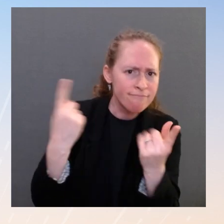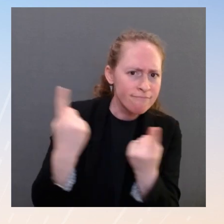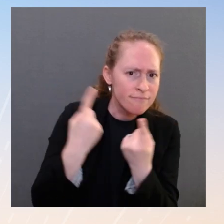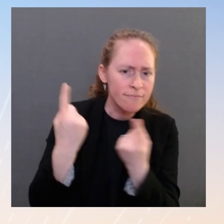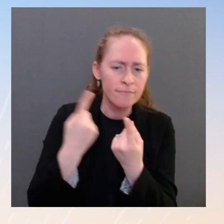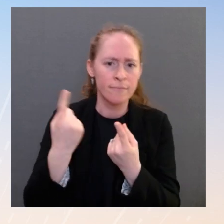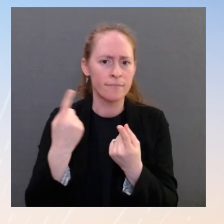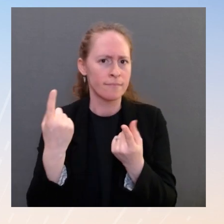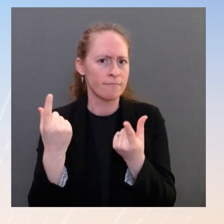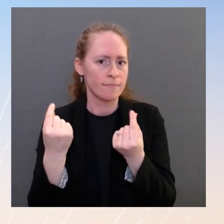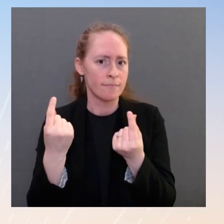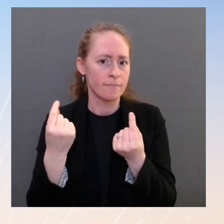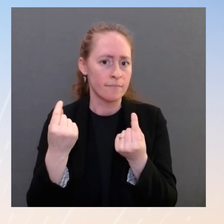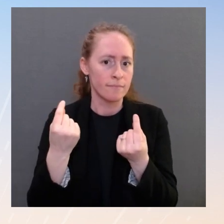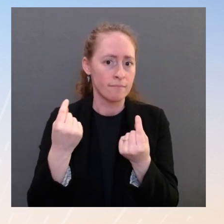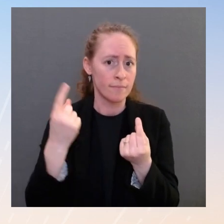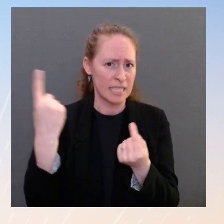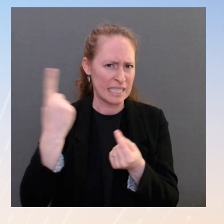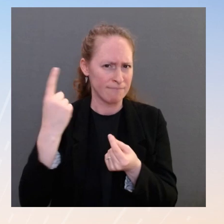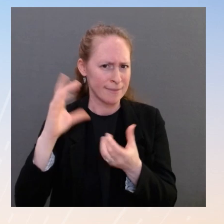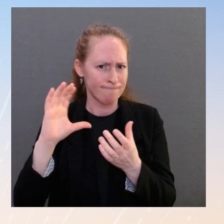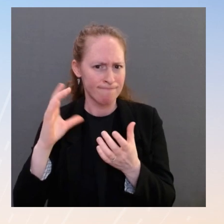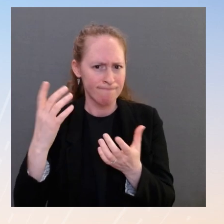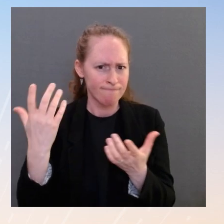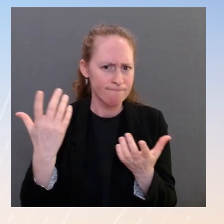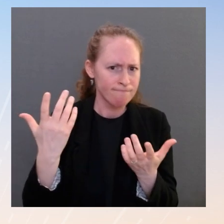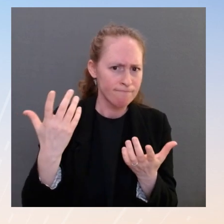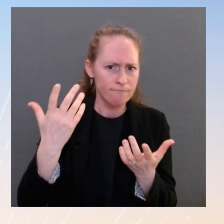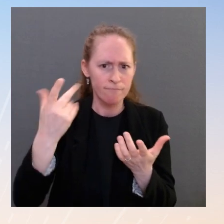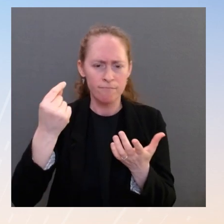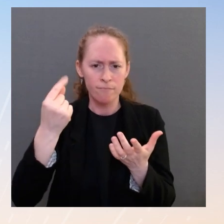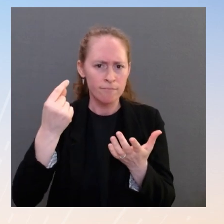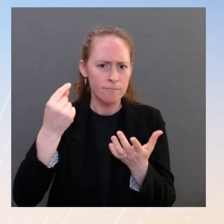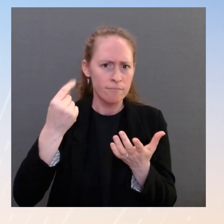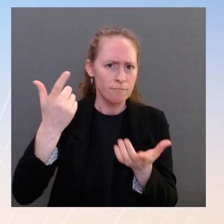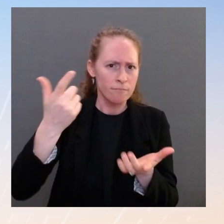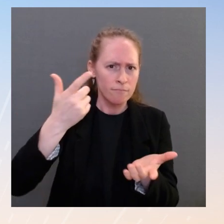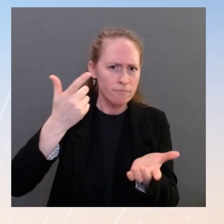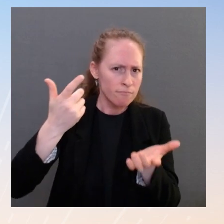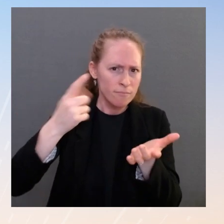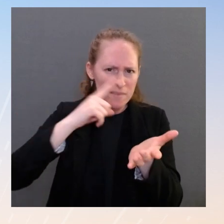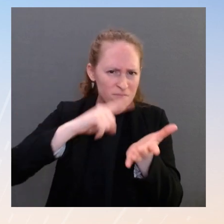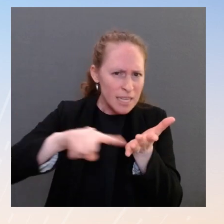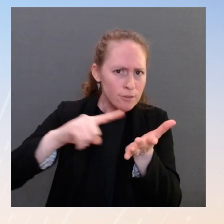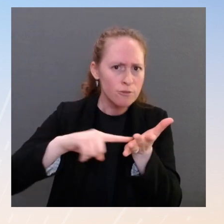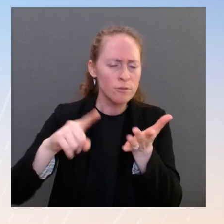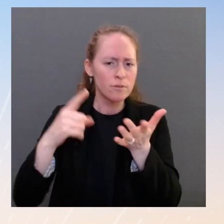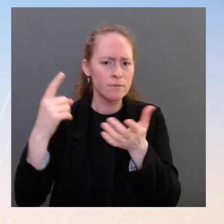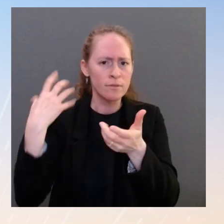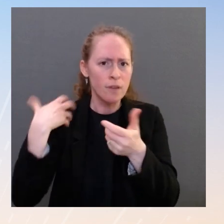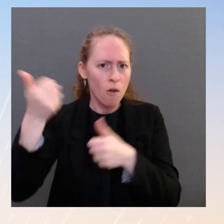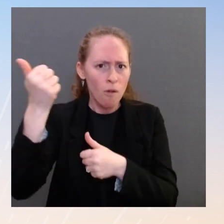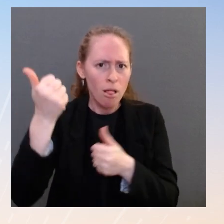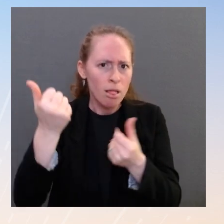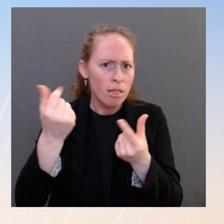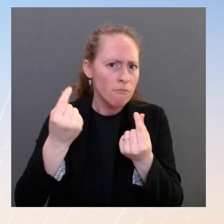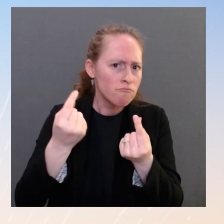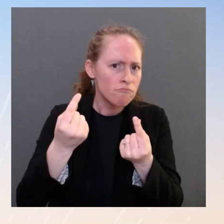who is the inspector general, and is there any broader sense about what to do about Trump-era inspectors general? Ms. Psaki: I know that there can be changes made.